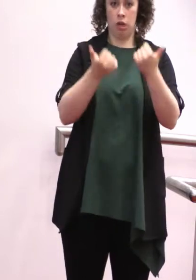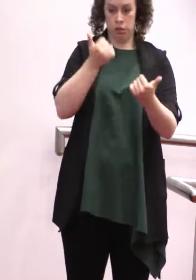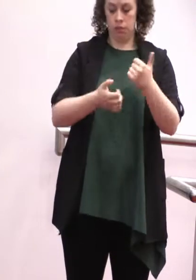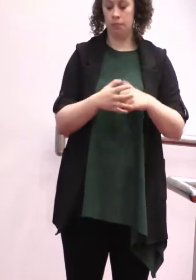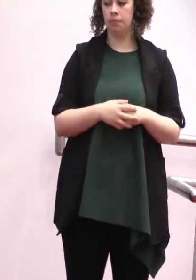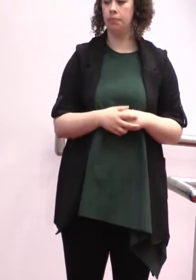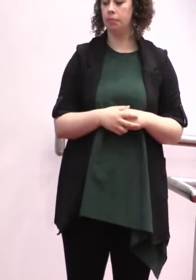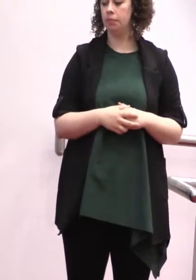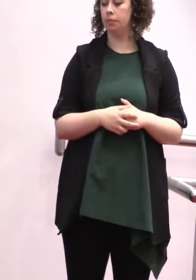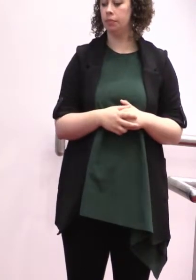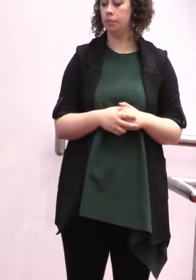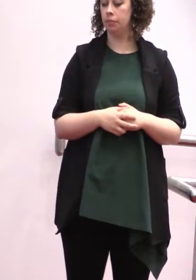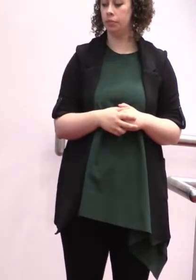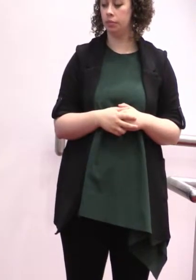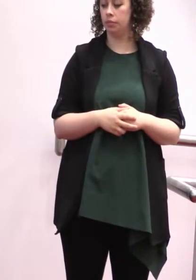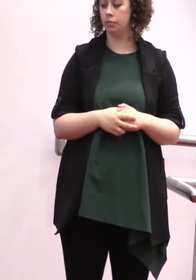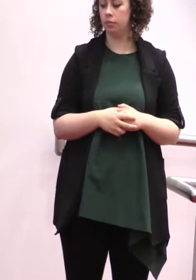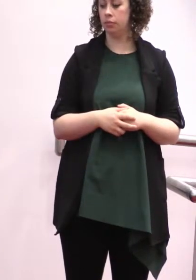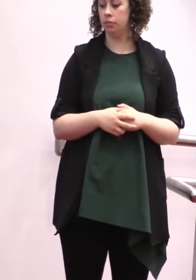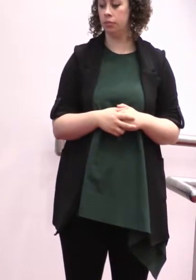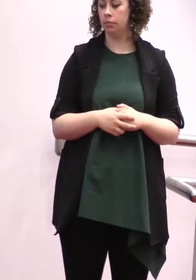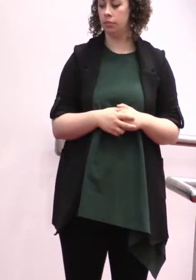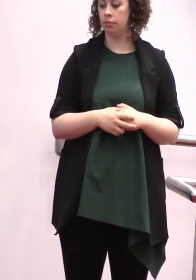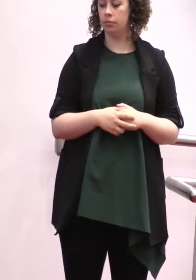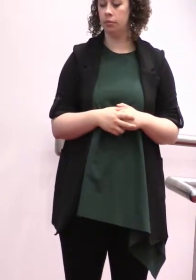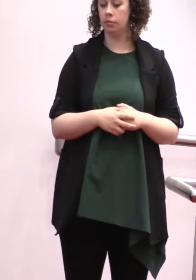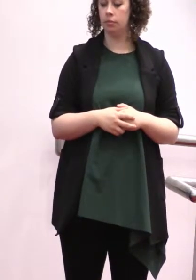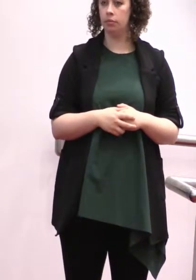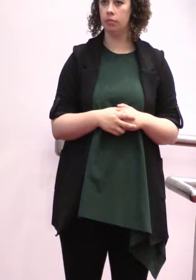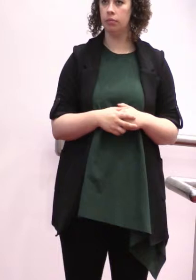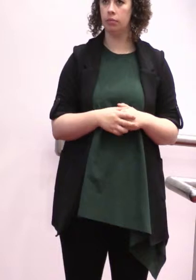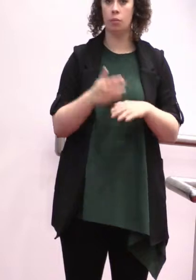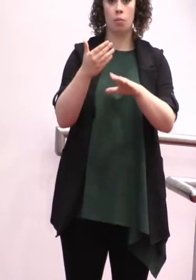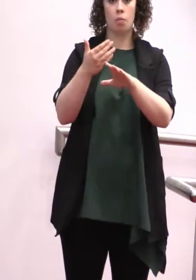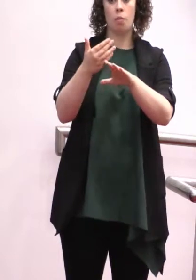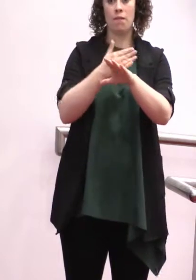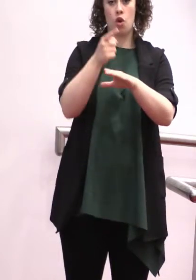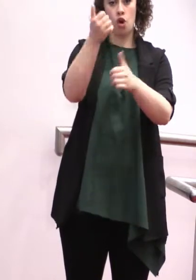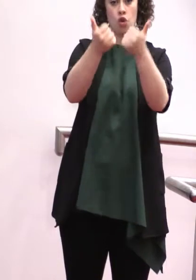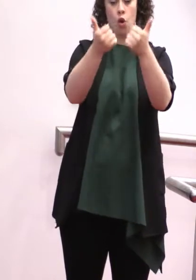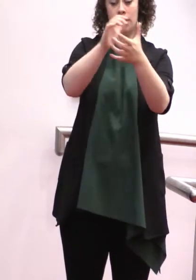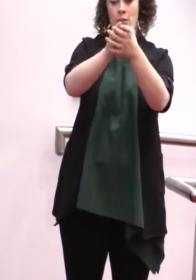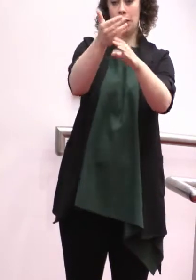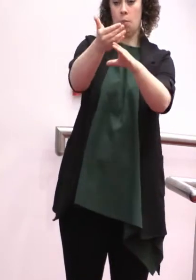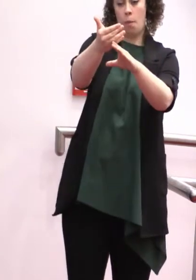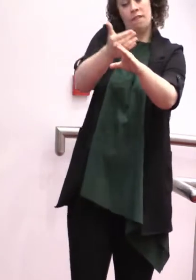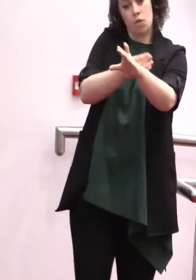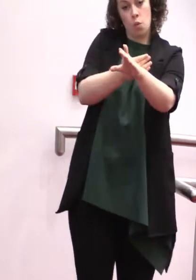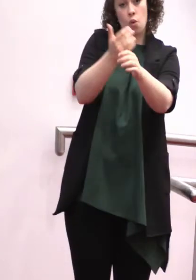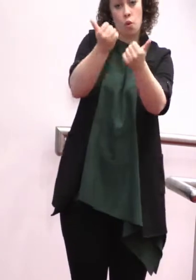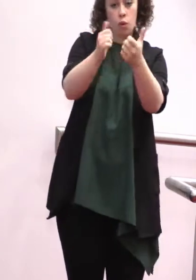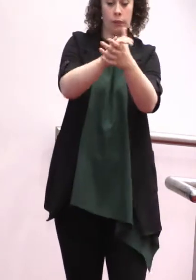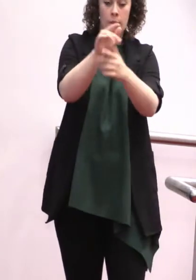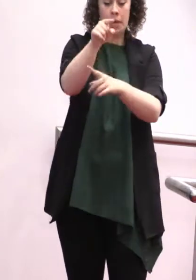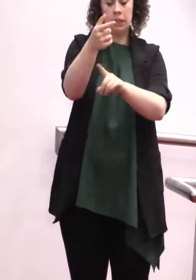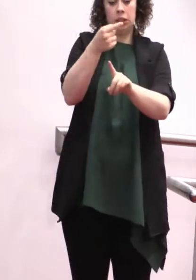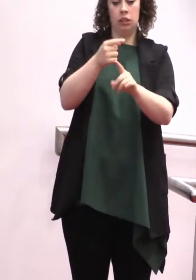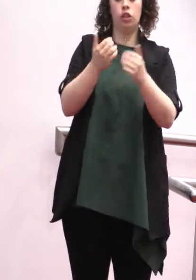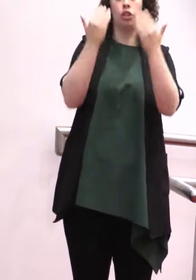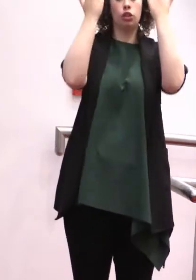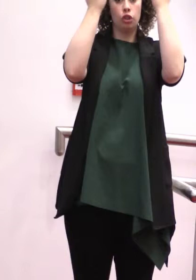Before the case was out in the Court of Appeal, the judges have to...